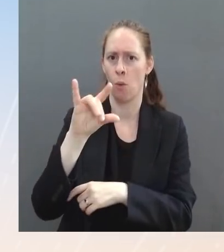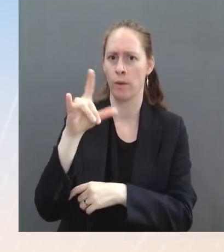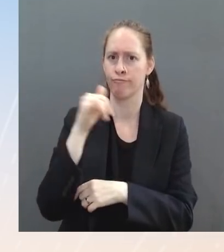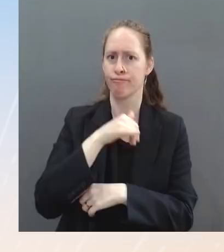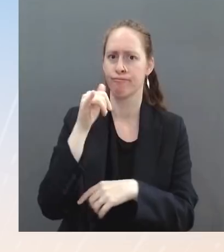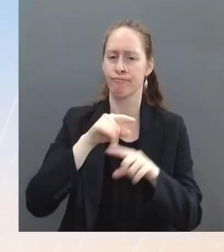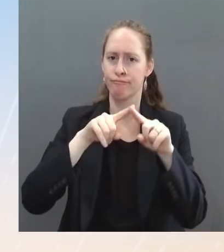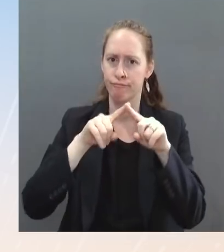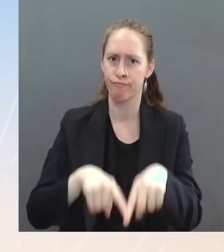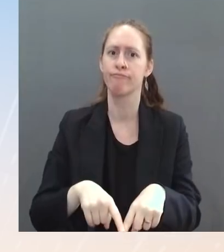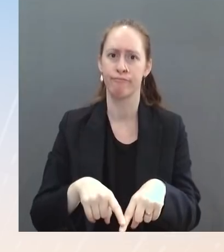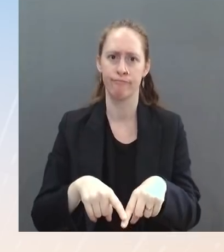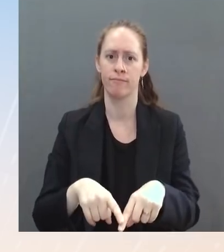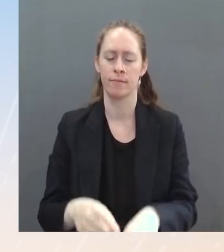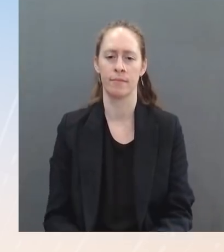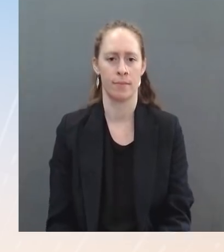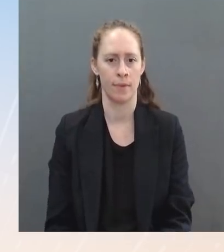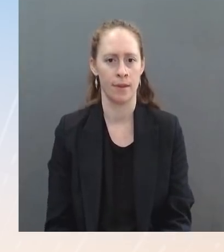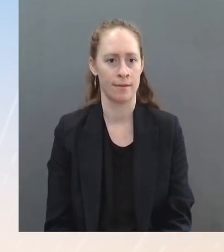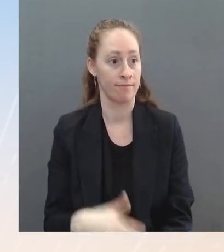But we saw for example, the last --